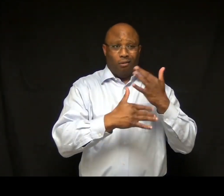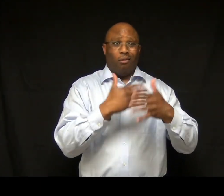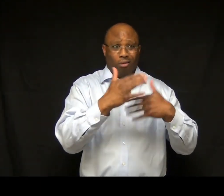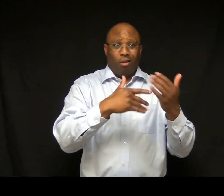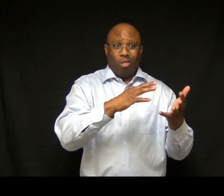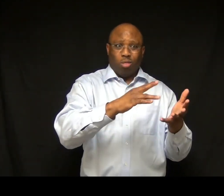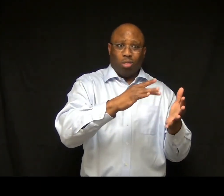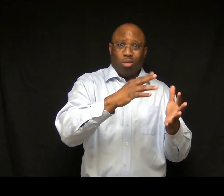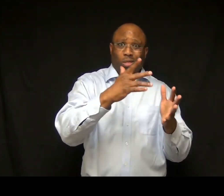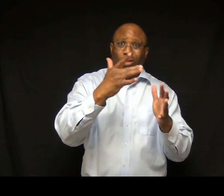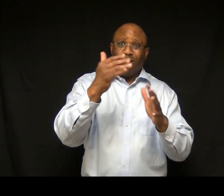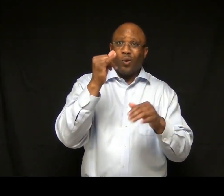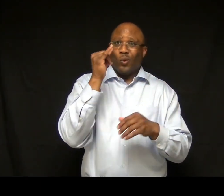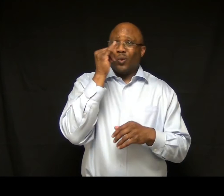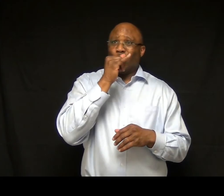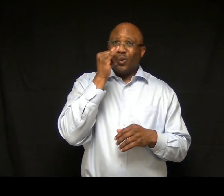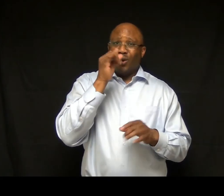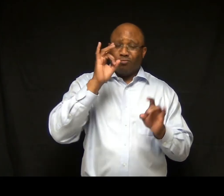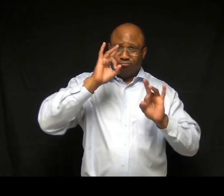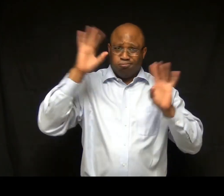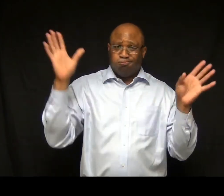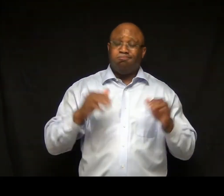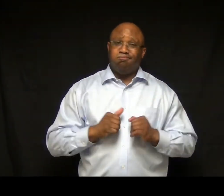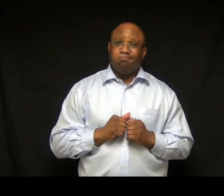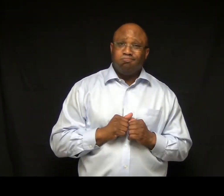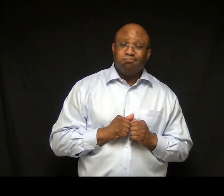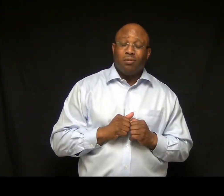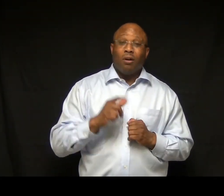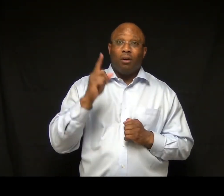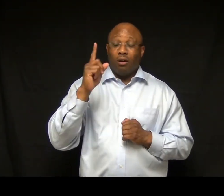But, now we know that bullying